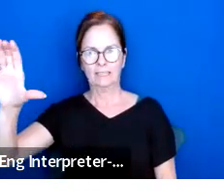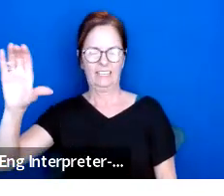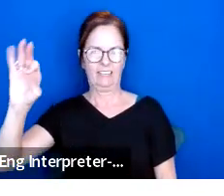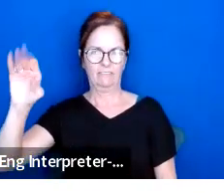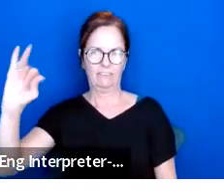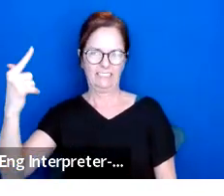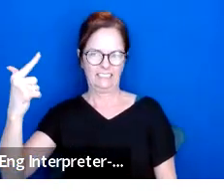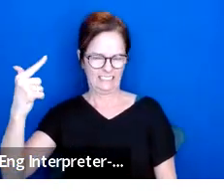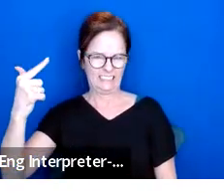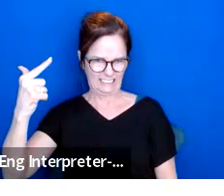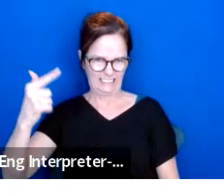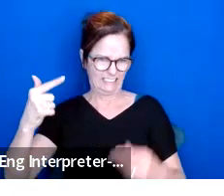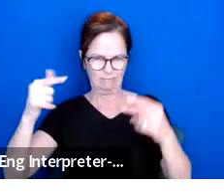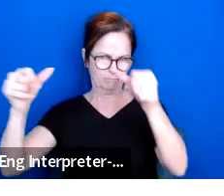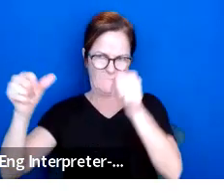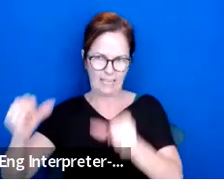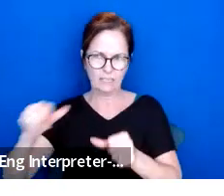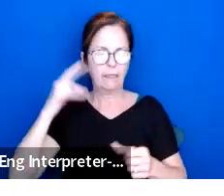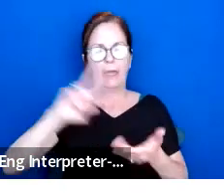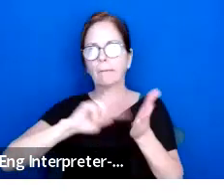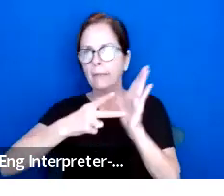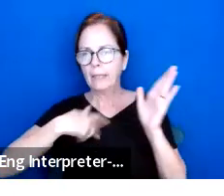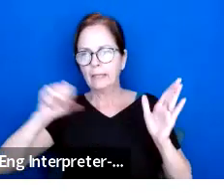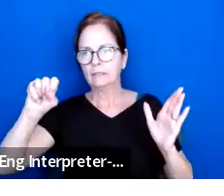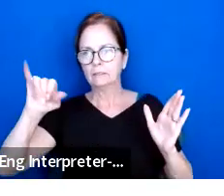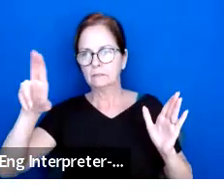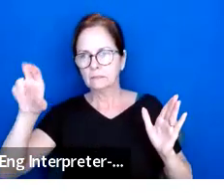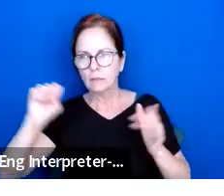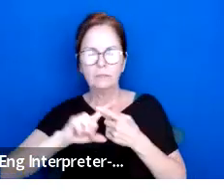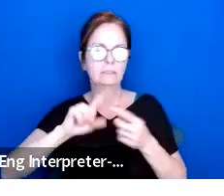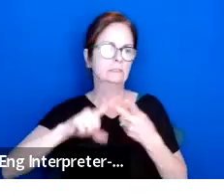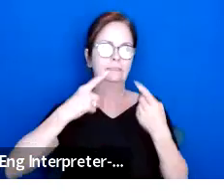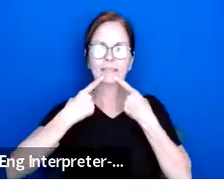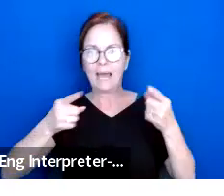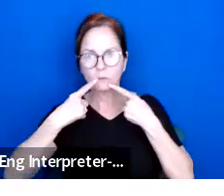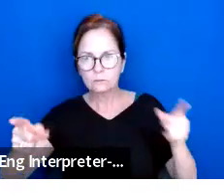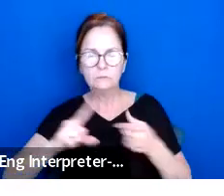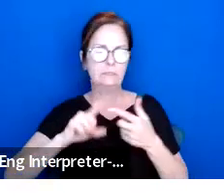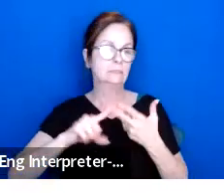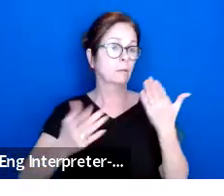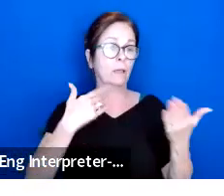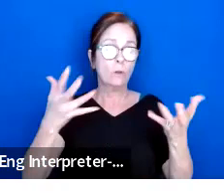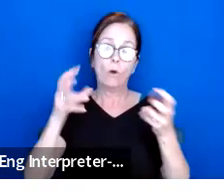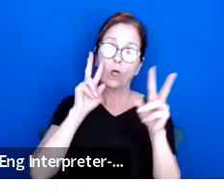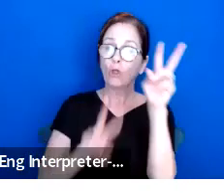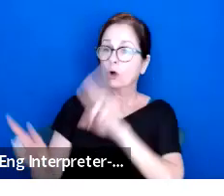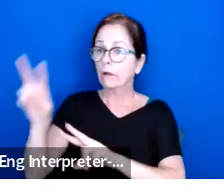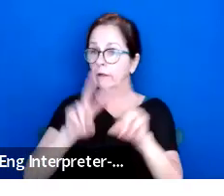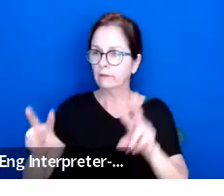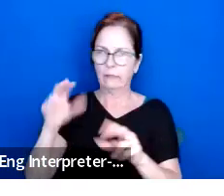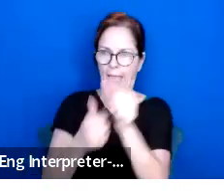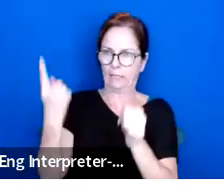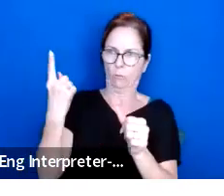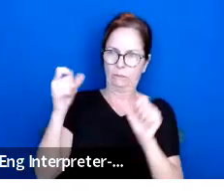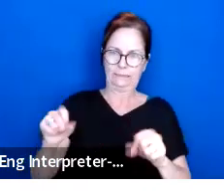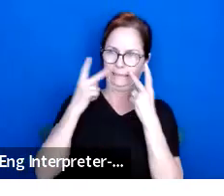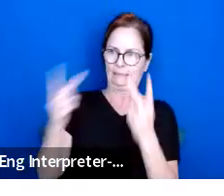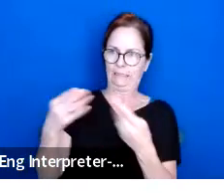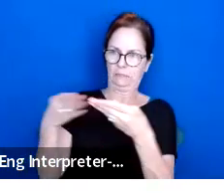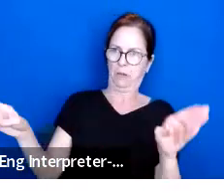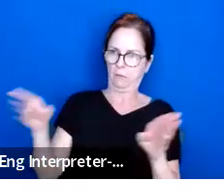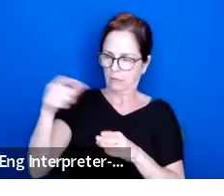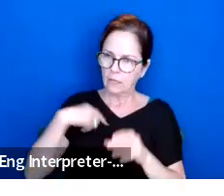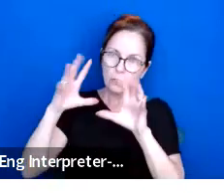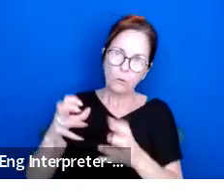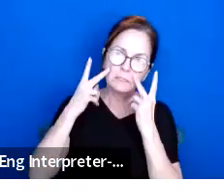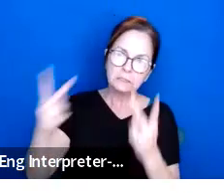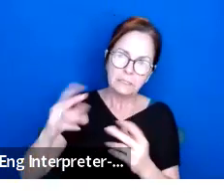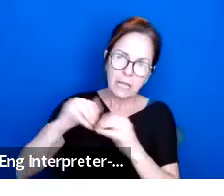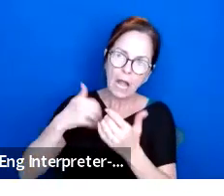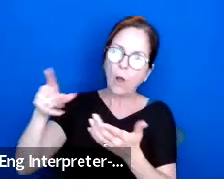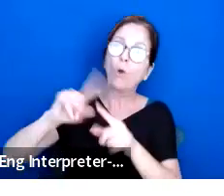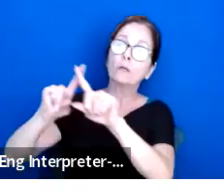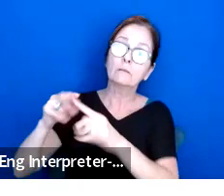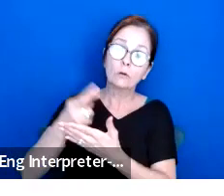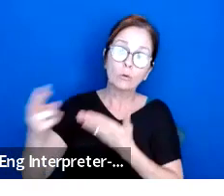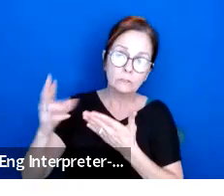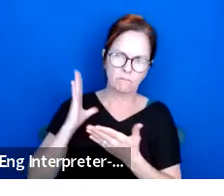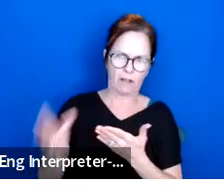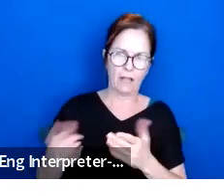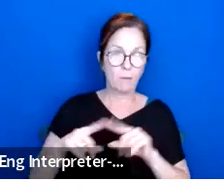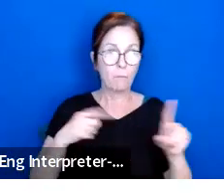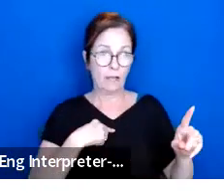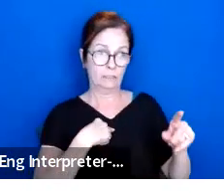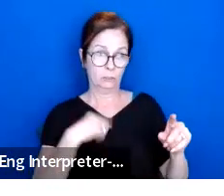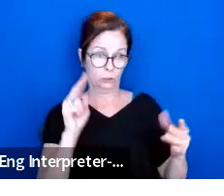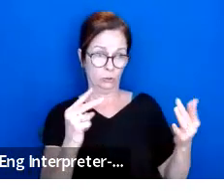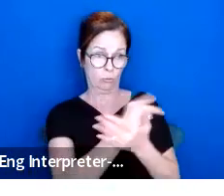At how they present. Different resources. But when reviewing the contents, you're only allowed to do the week under review.